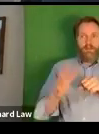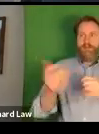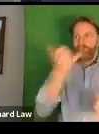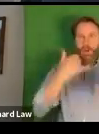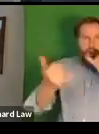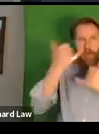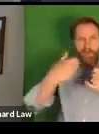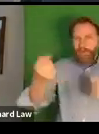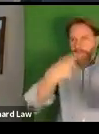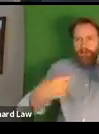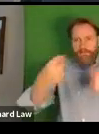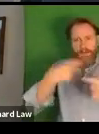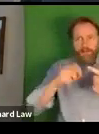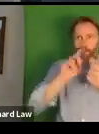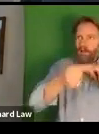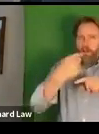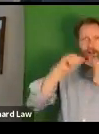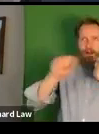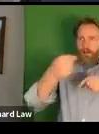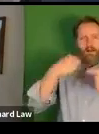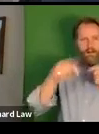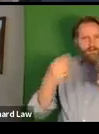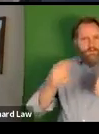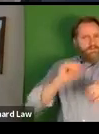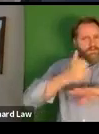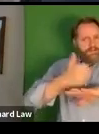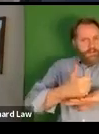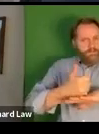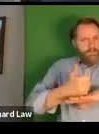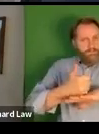be sent and are centrally dealt with but also like I said so we hope that people